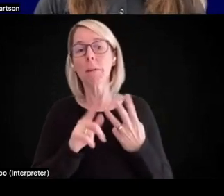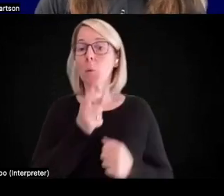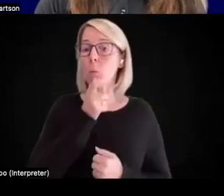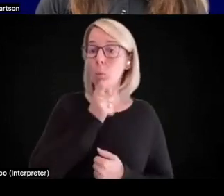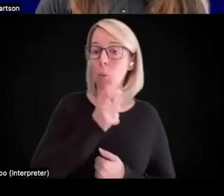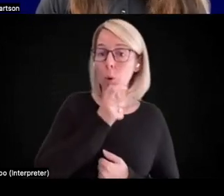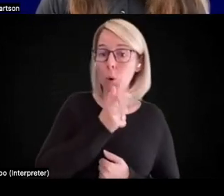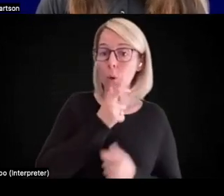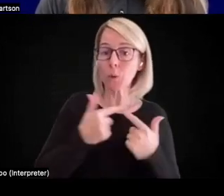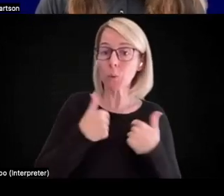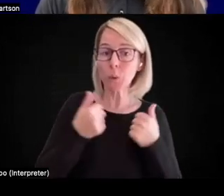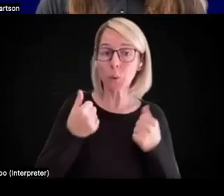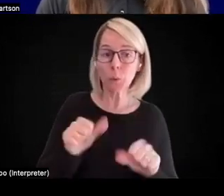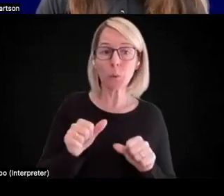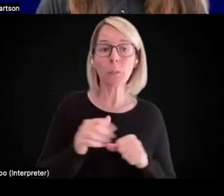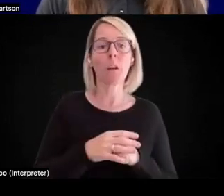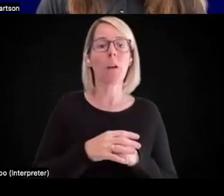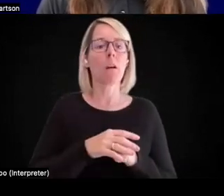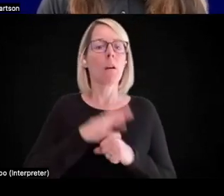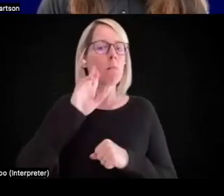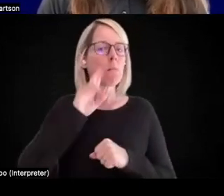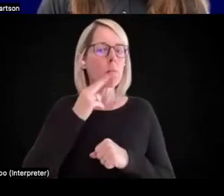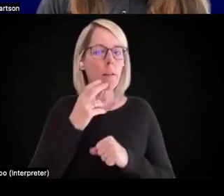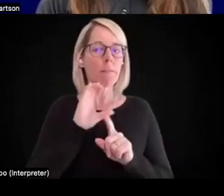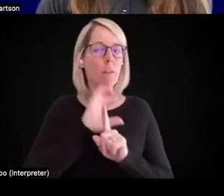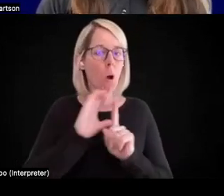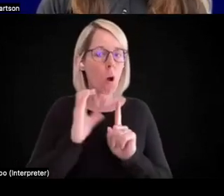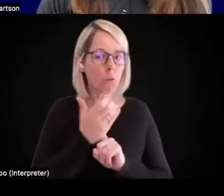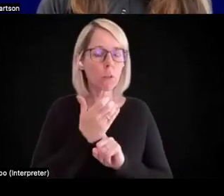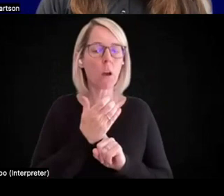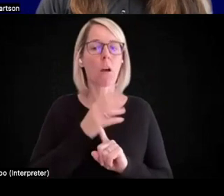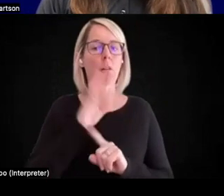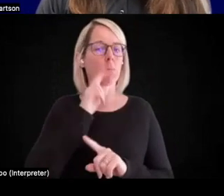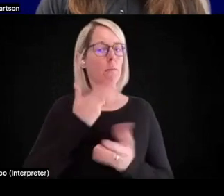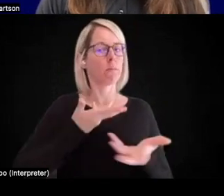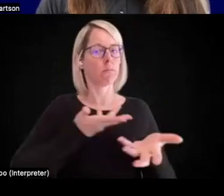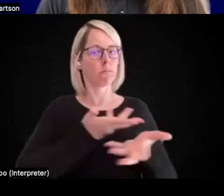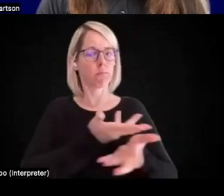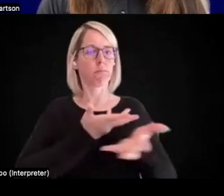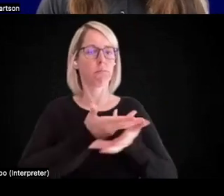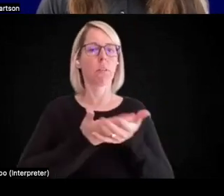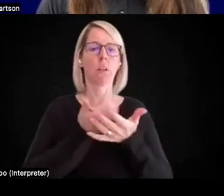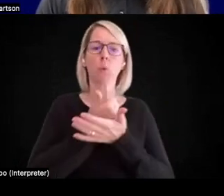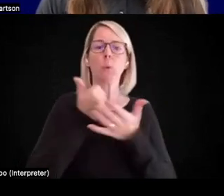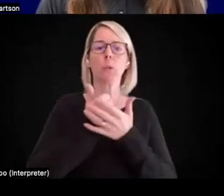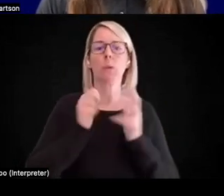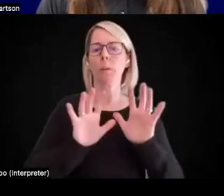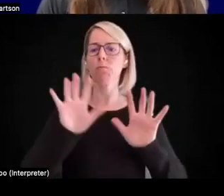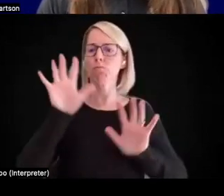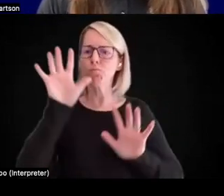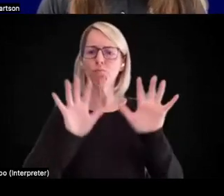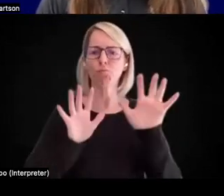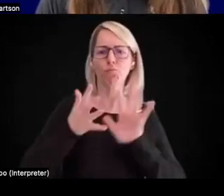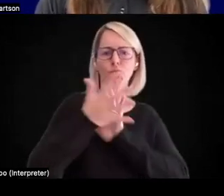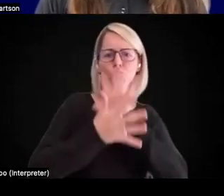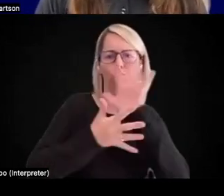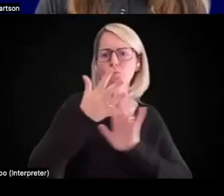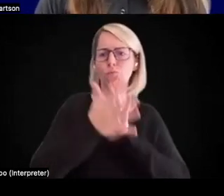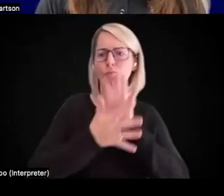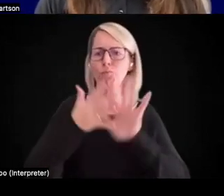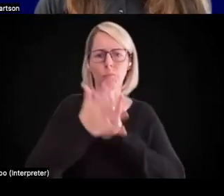in Deaf culture and Deaf interactions, through the gestures and signs that they use, and also there